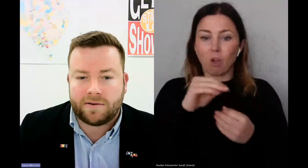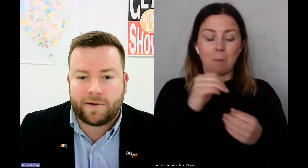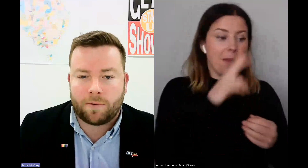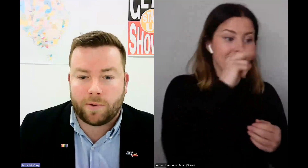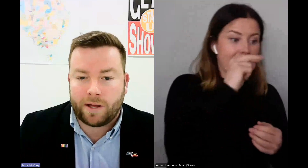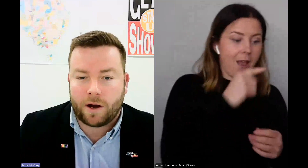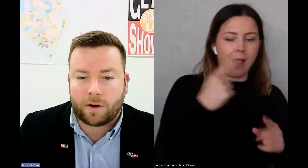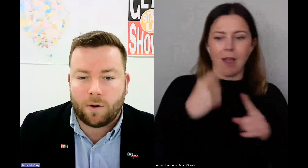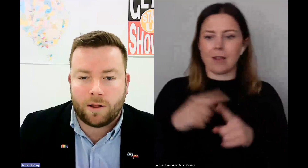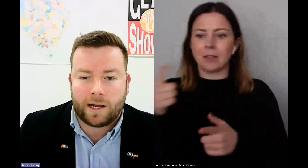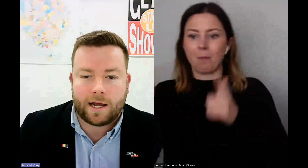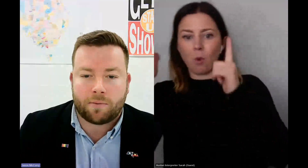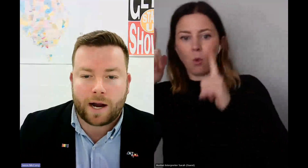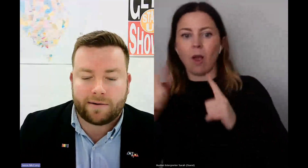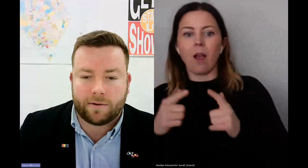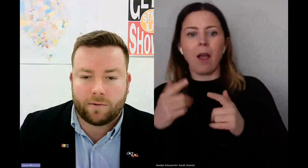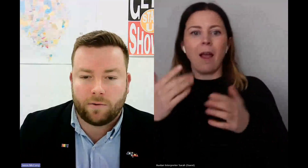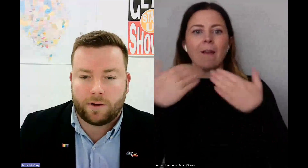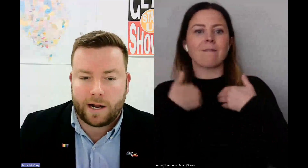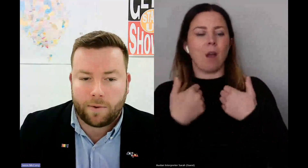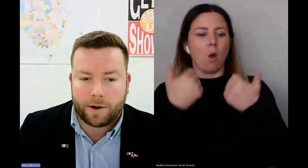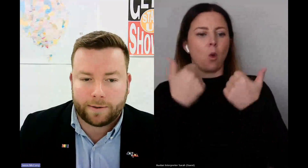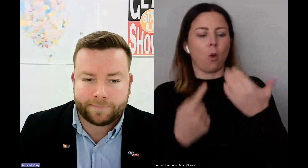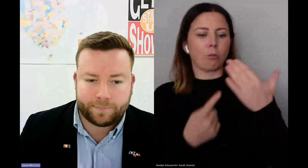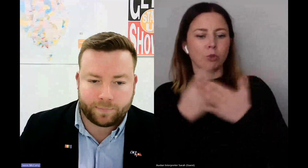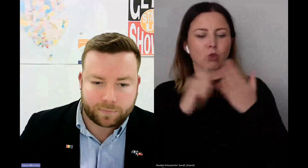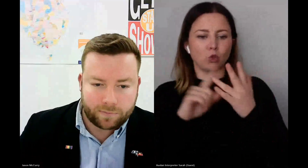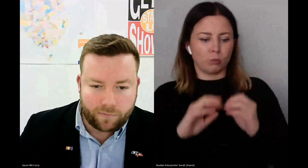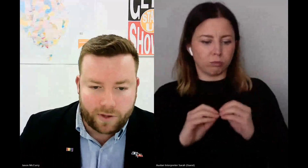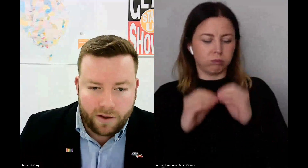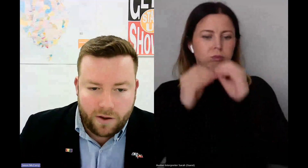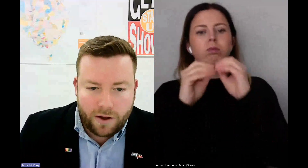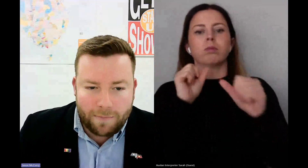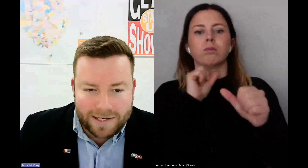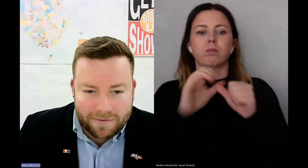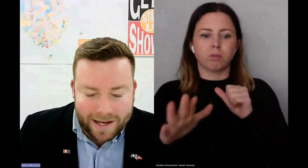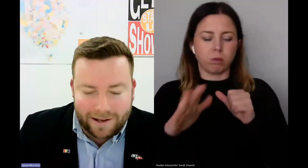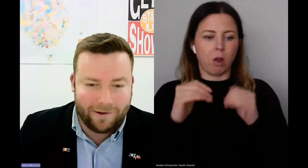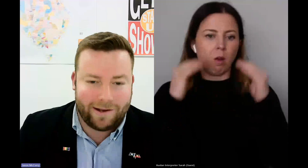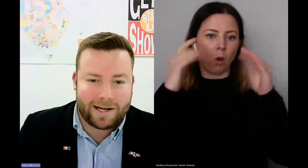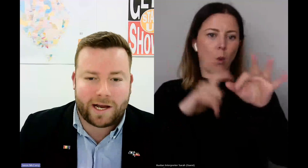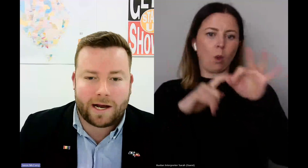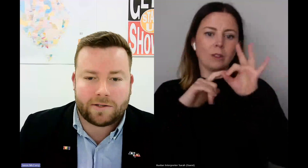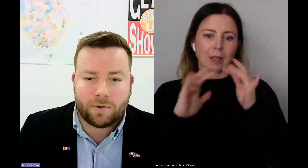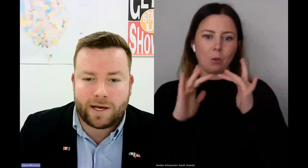us to develop a really high quality and practical network. A massive thank you and shout out to all